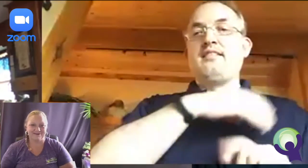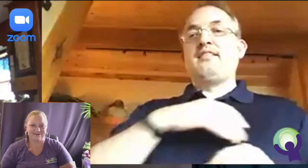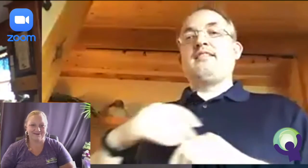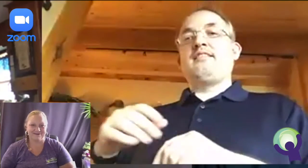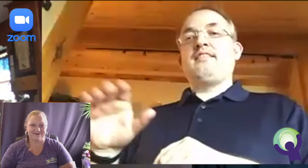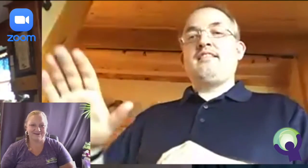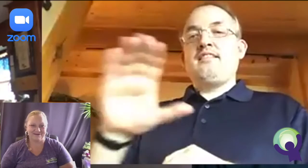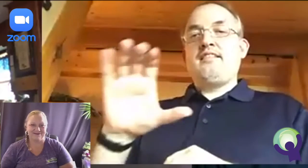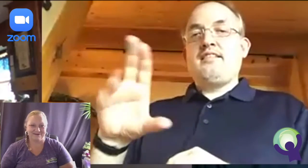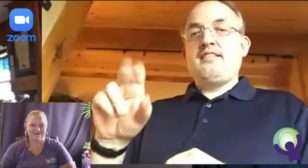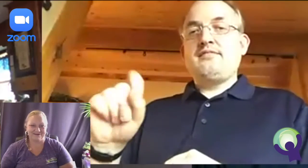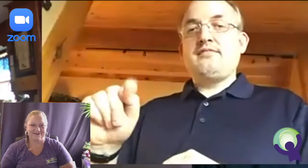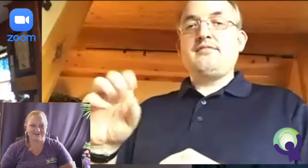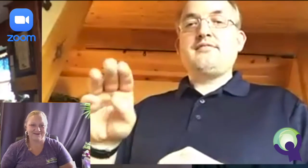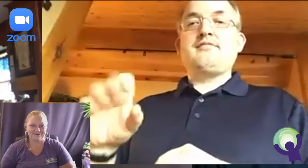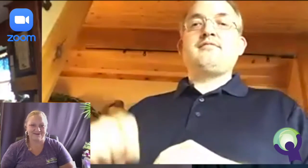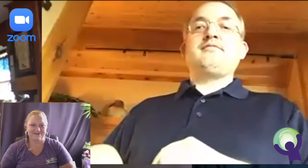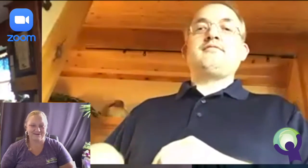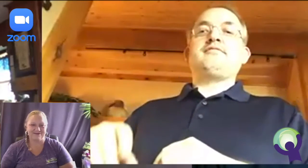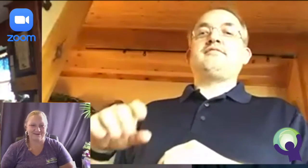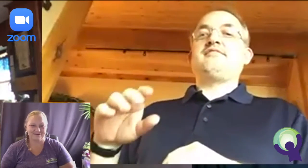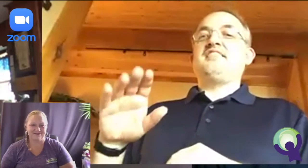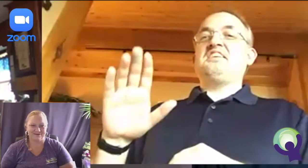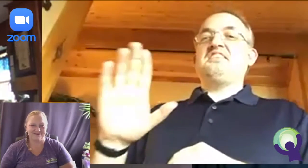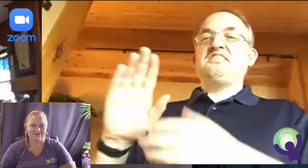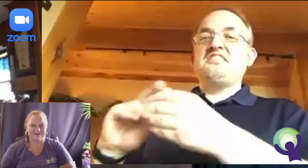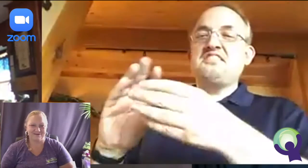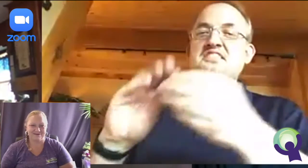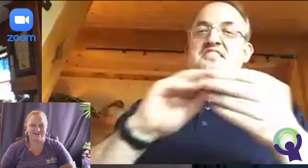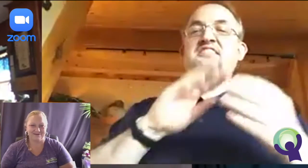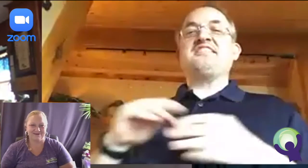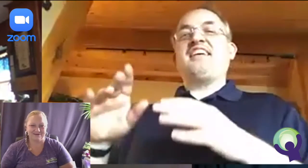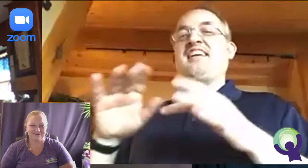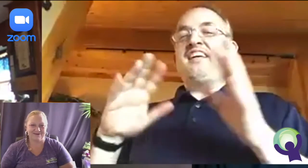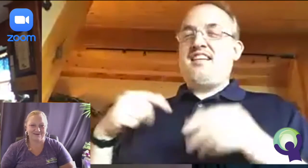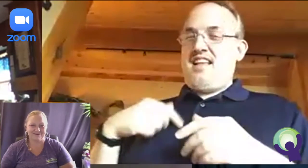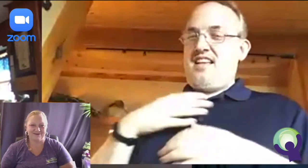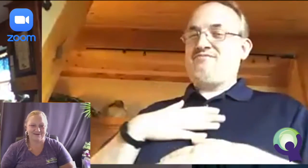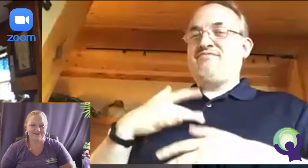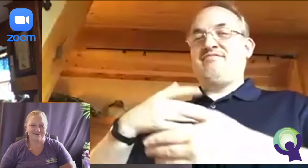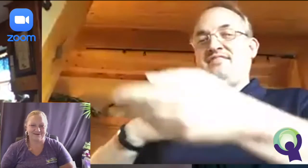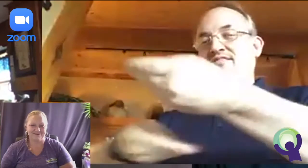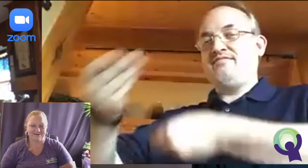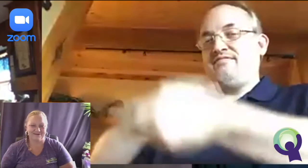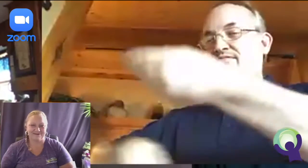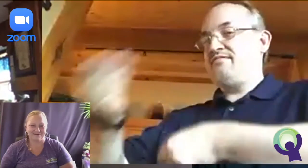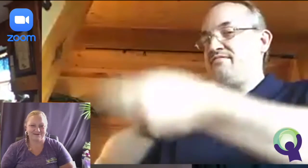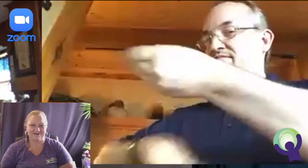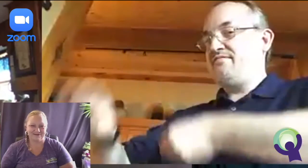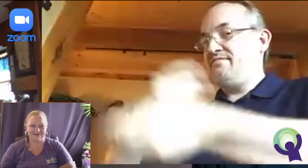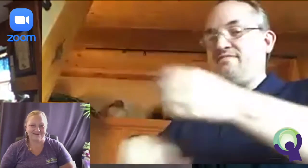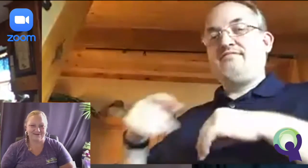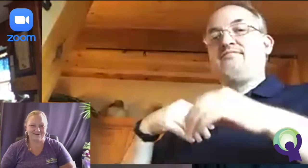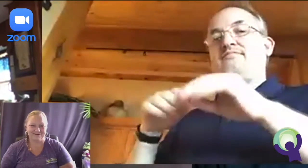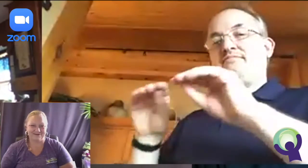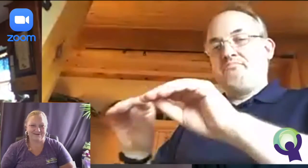so much of different cultures, different norms, their stories. I really enjoyed that. It was